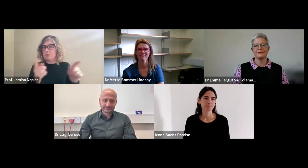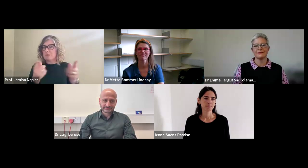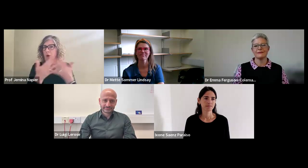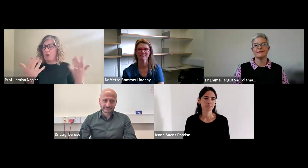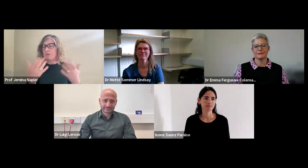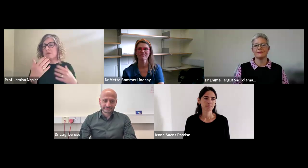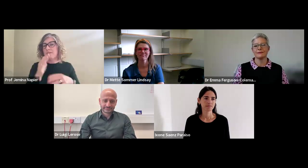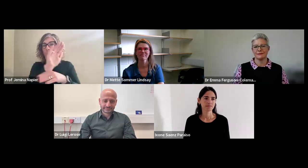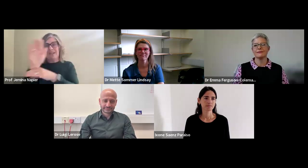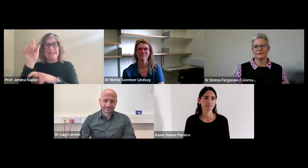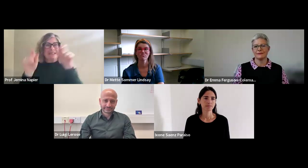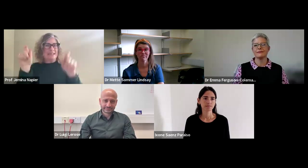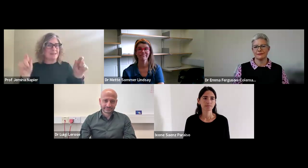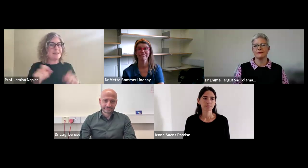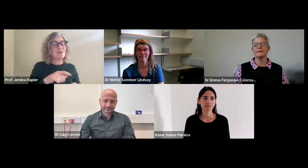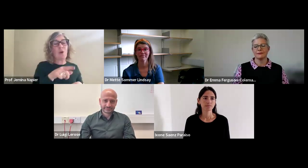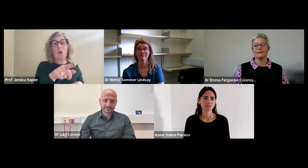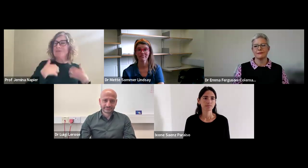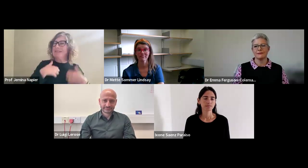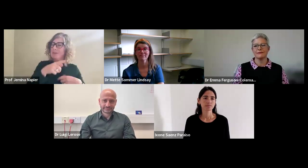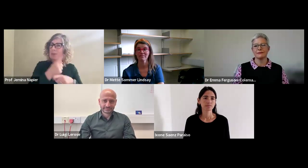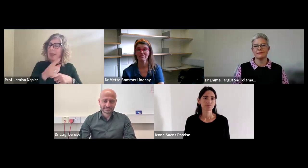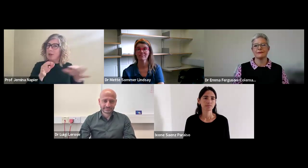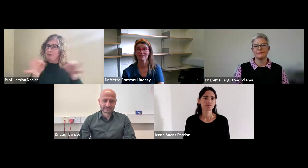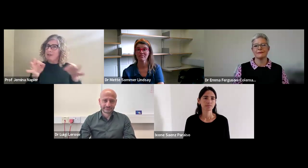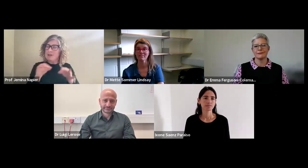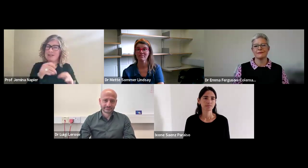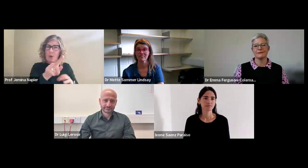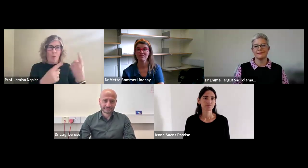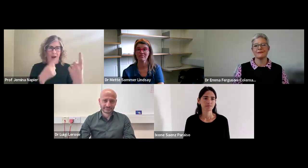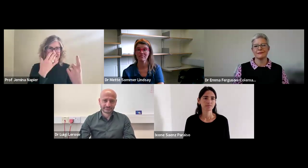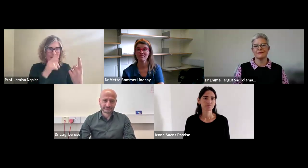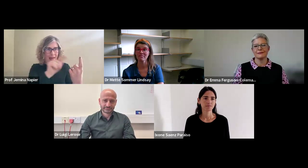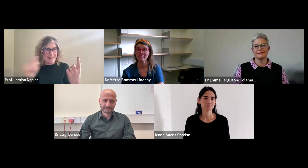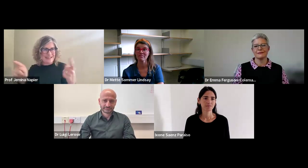so we're very lucky we can rely on the University supporting *overseas* PhD students,